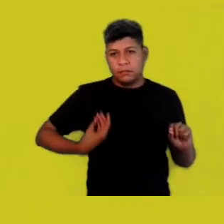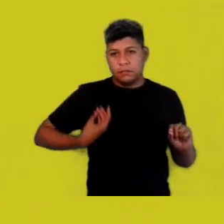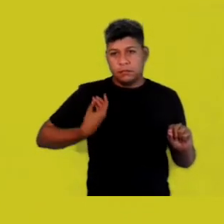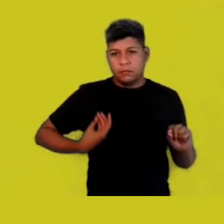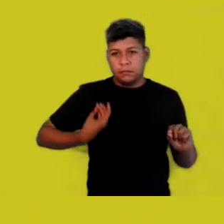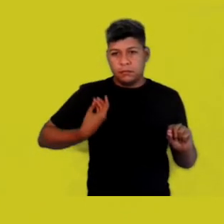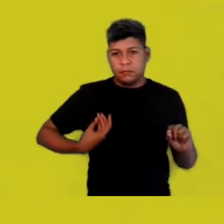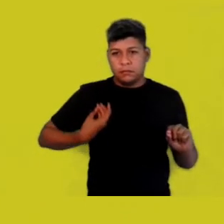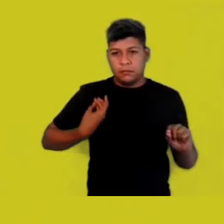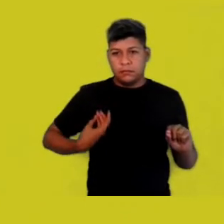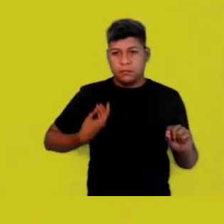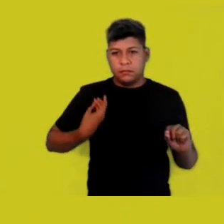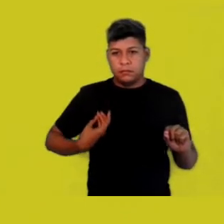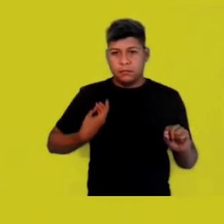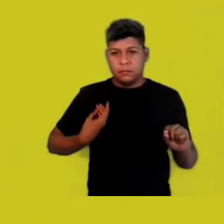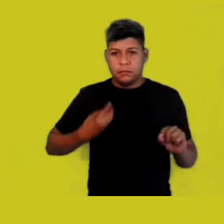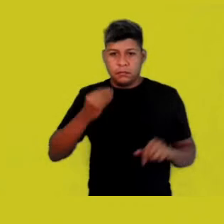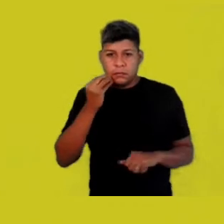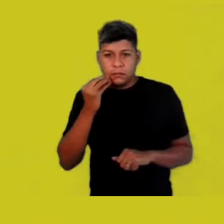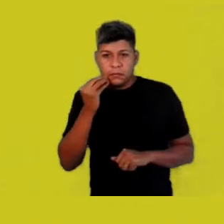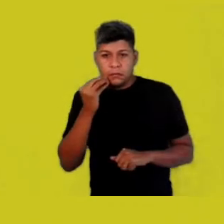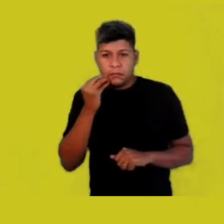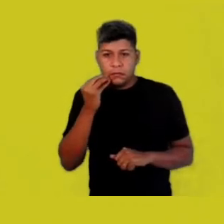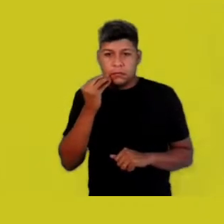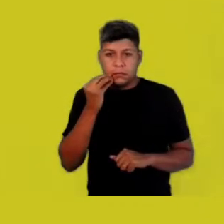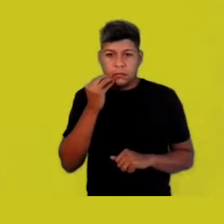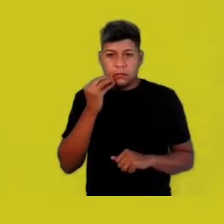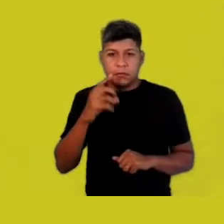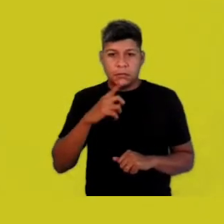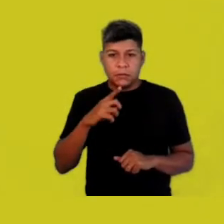This is about rolling up our sleeves and getting to work, to study